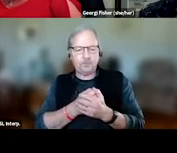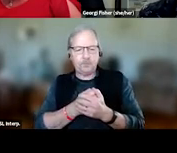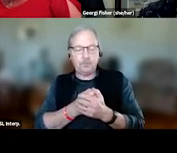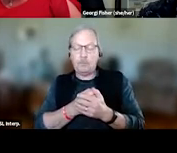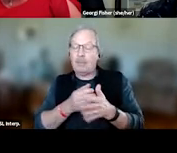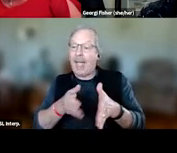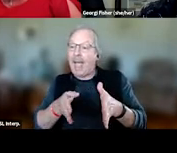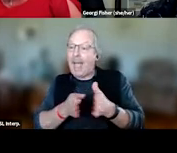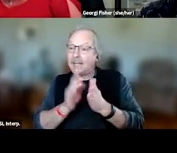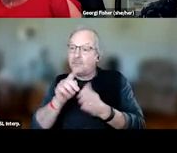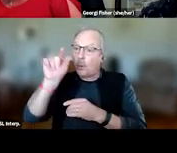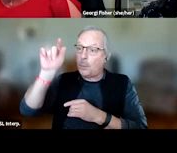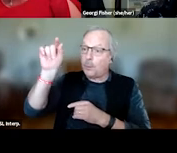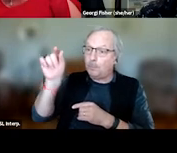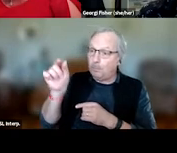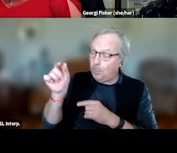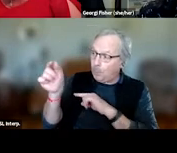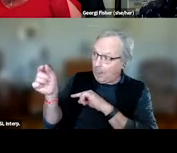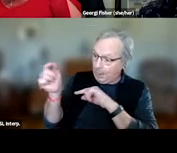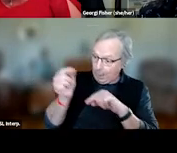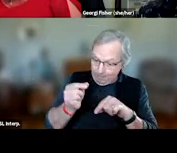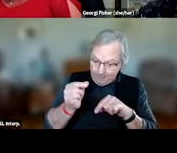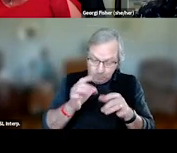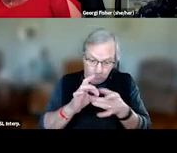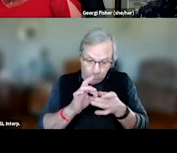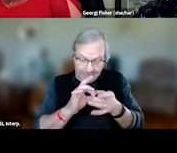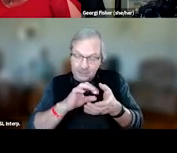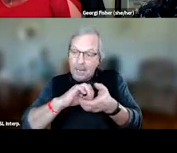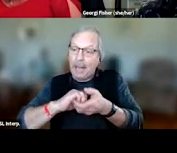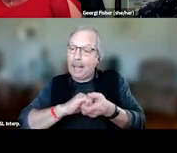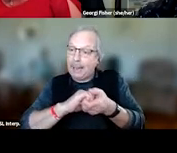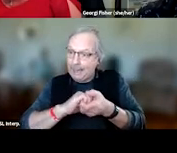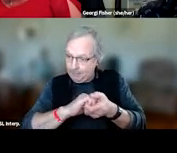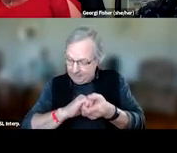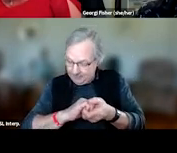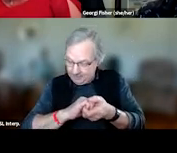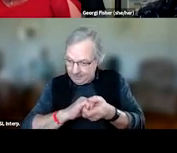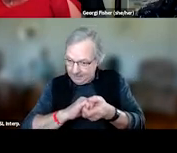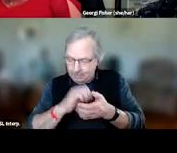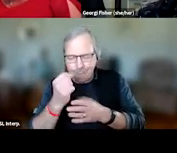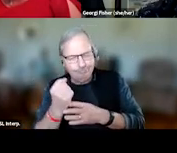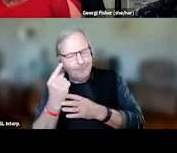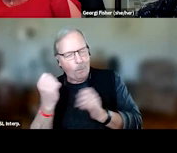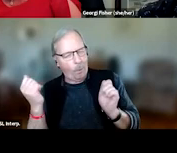come in the relationships collaboratively and realize that we're all working in the same direction.